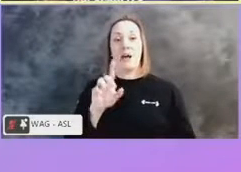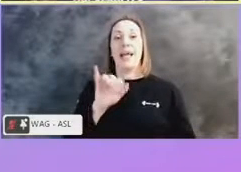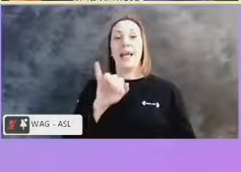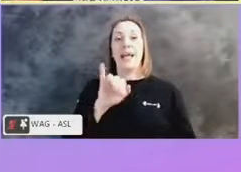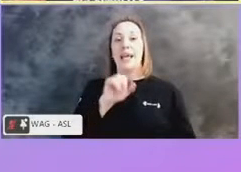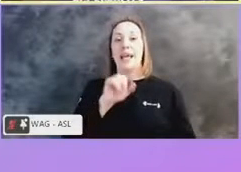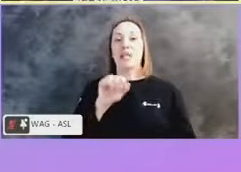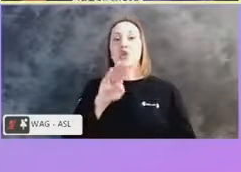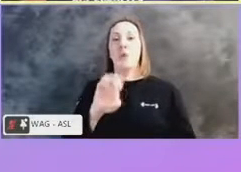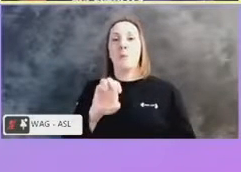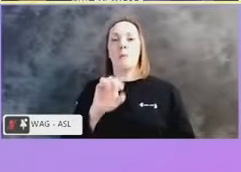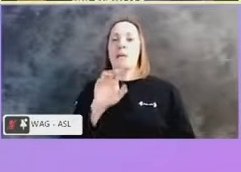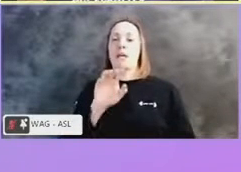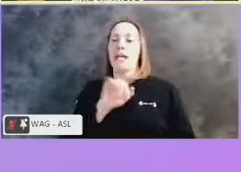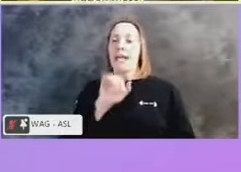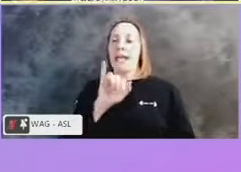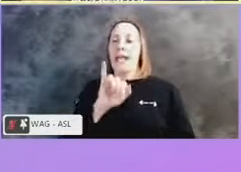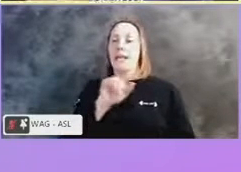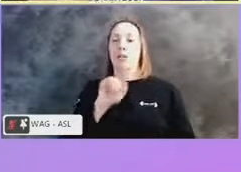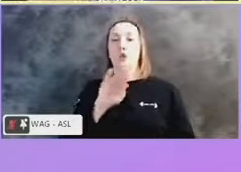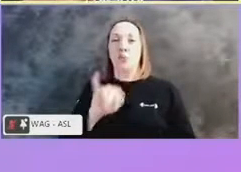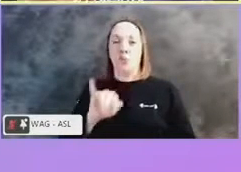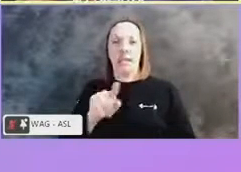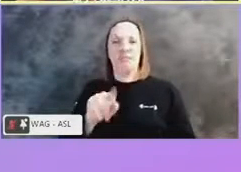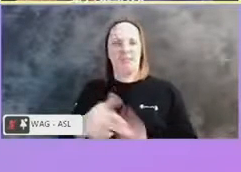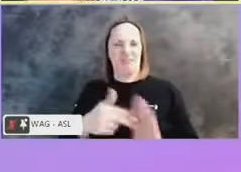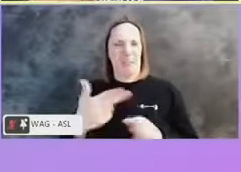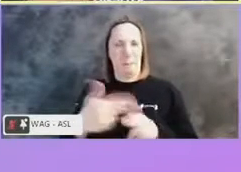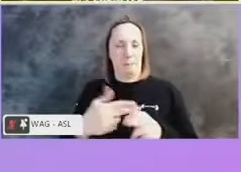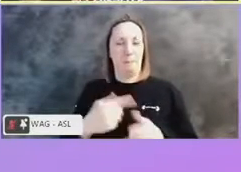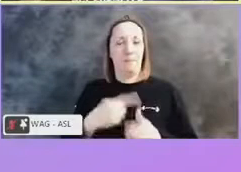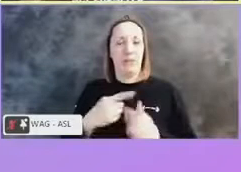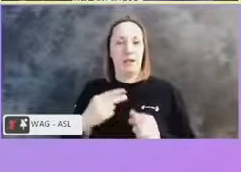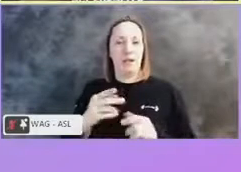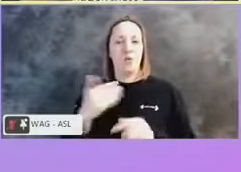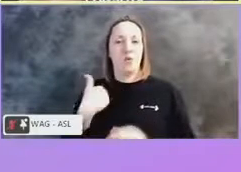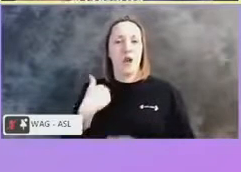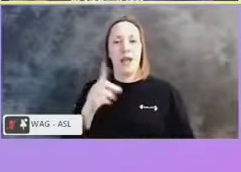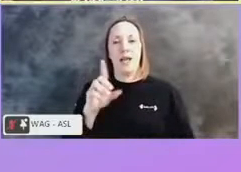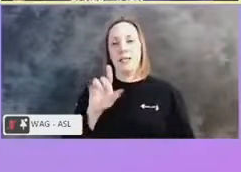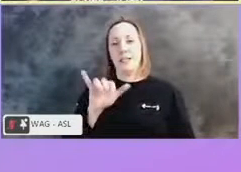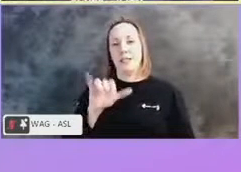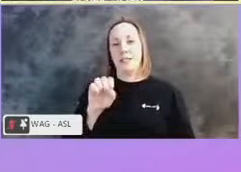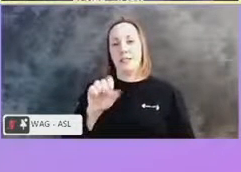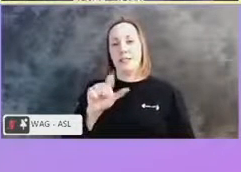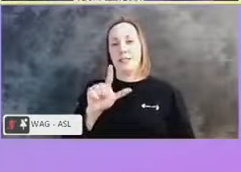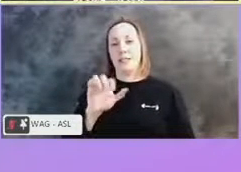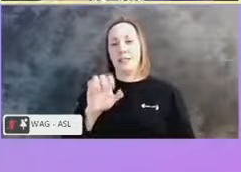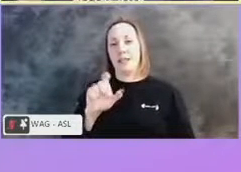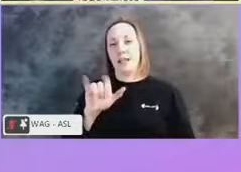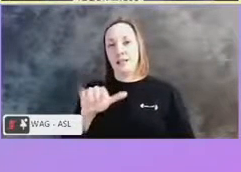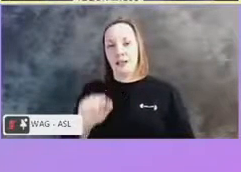things you should avoid to be more inclusive pure with someone who is zooming in this case with someone who has